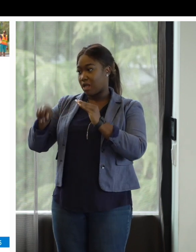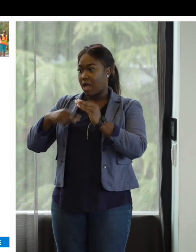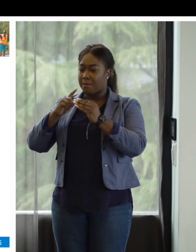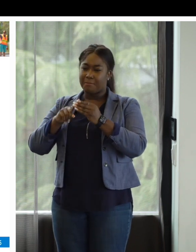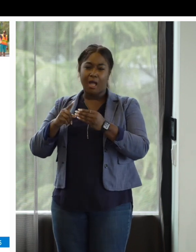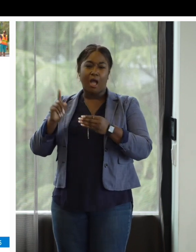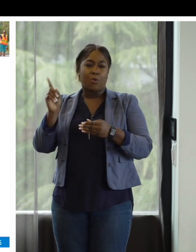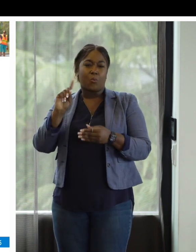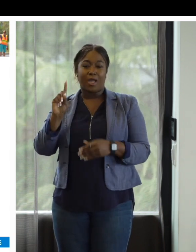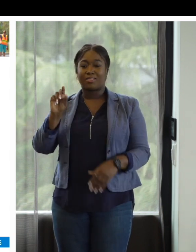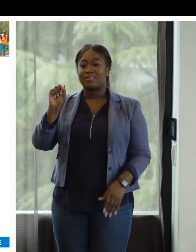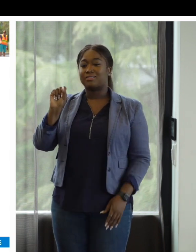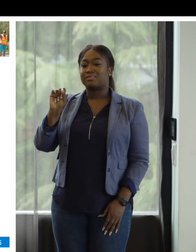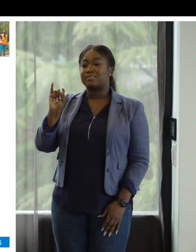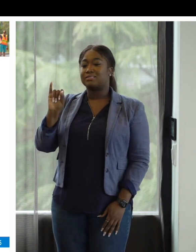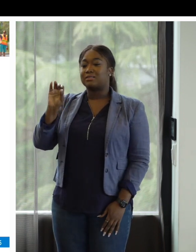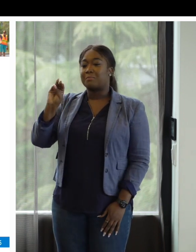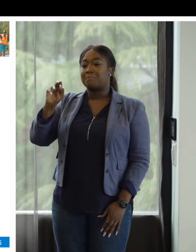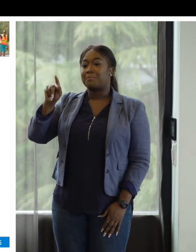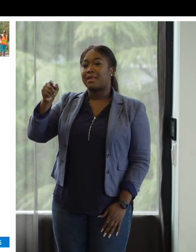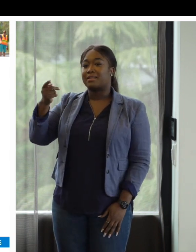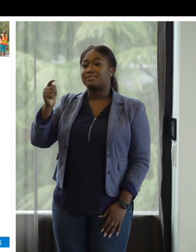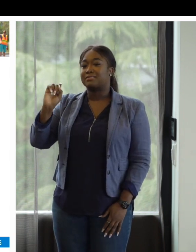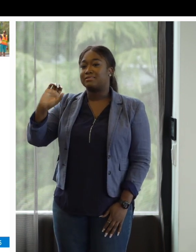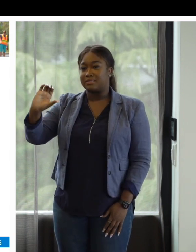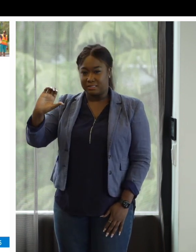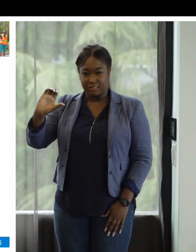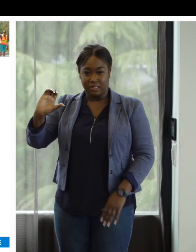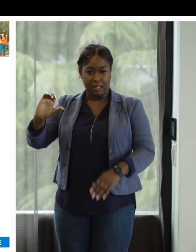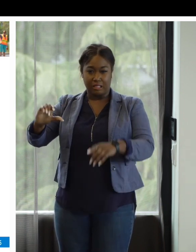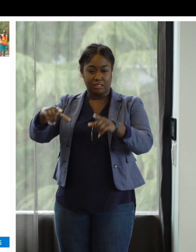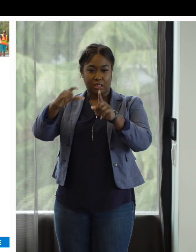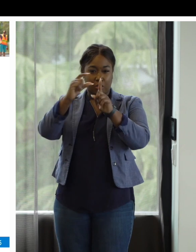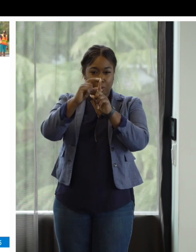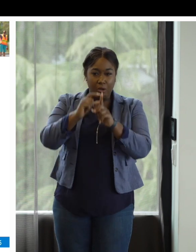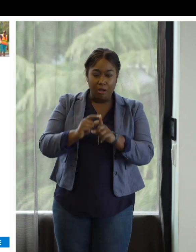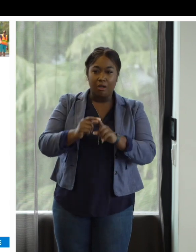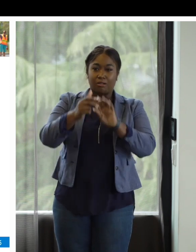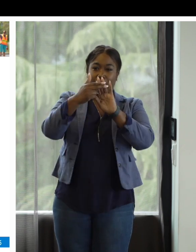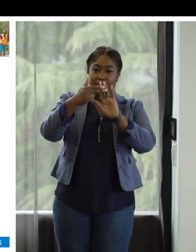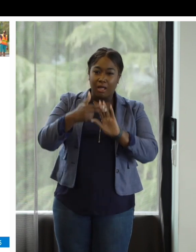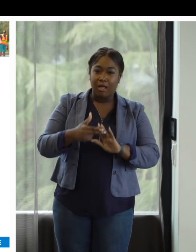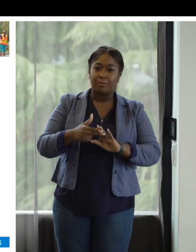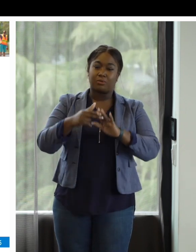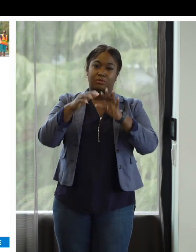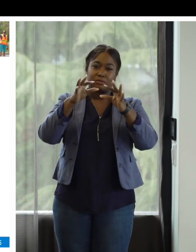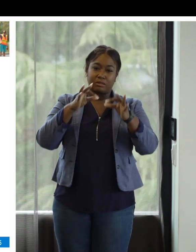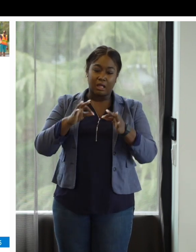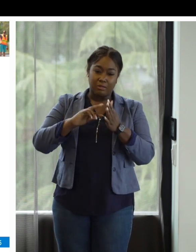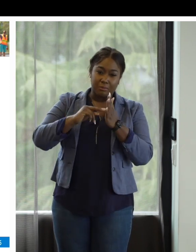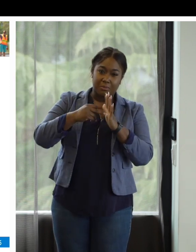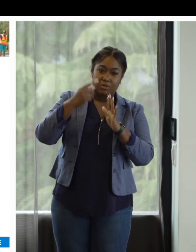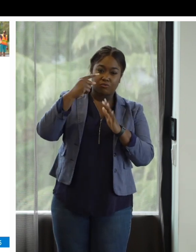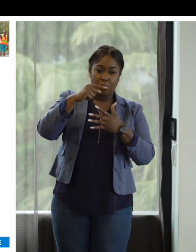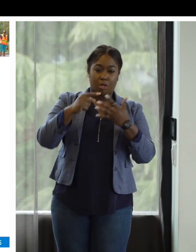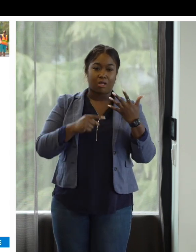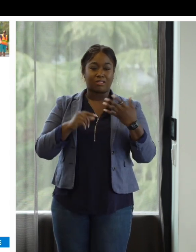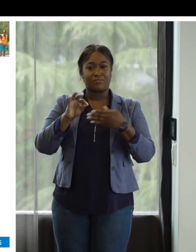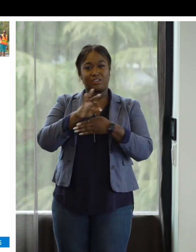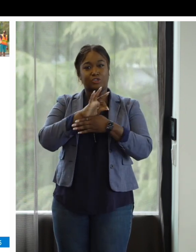definitions for these kinds of features that are in the